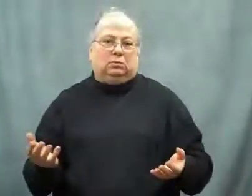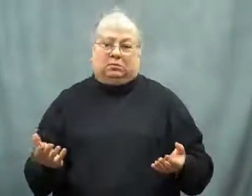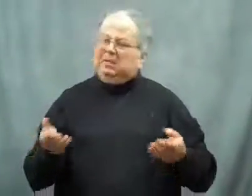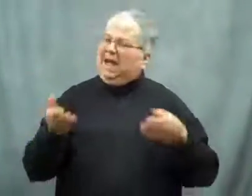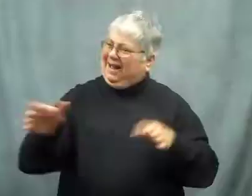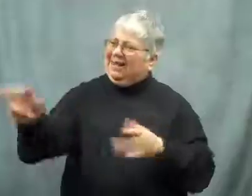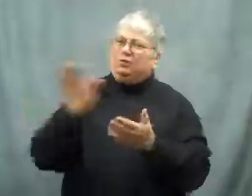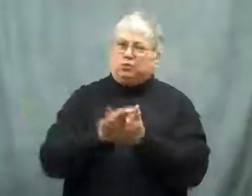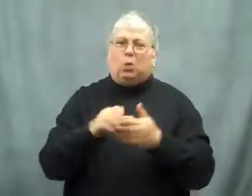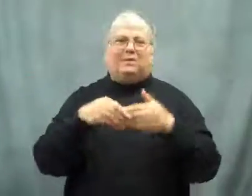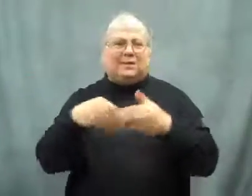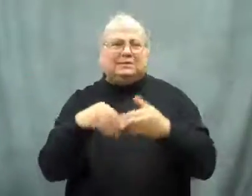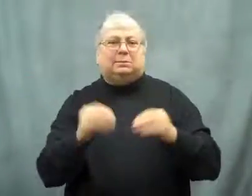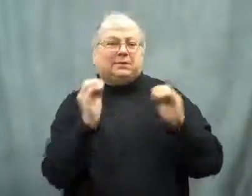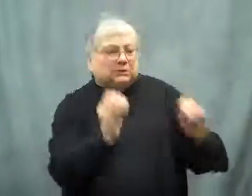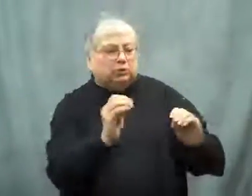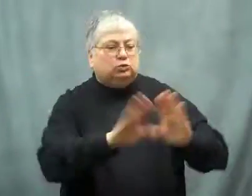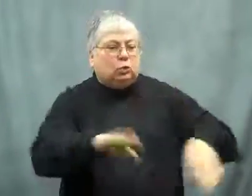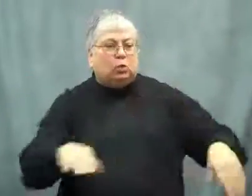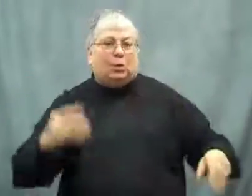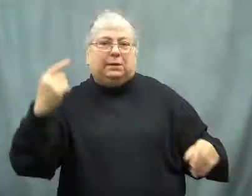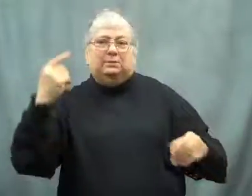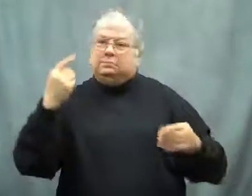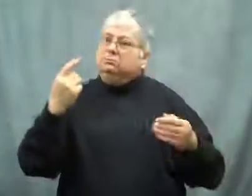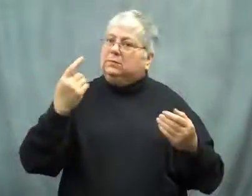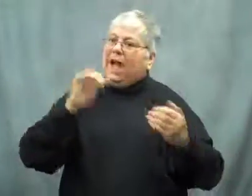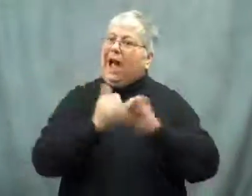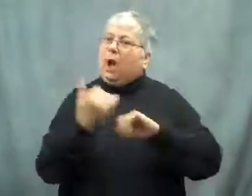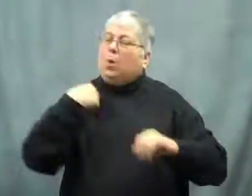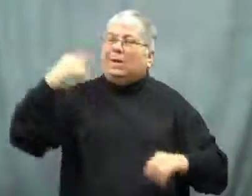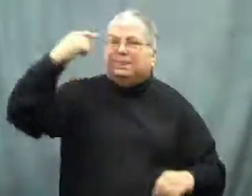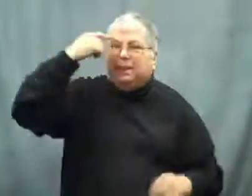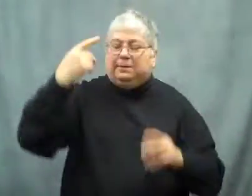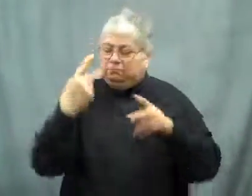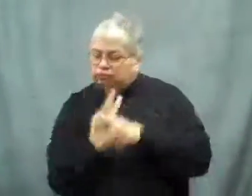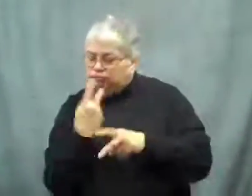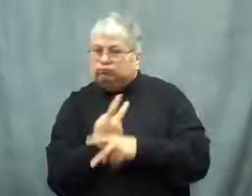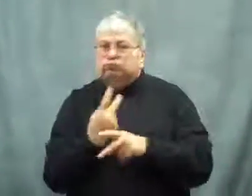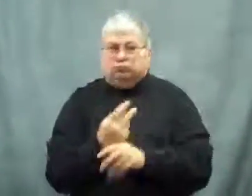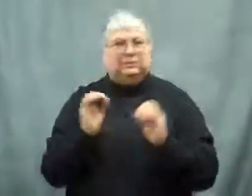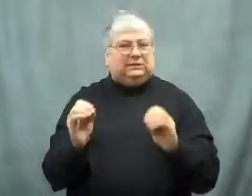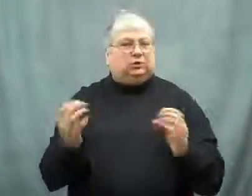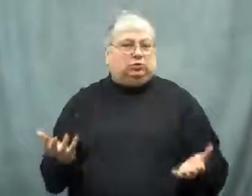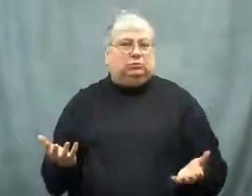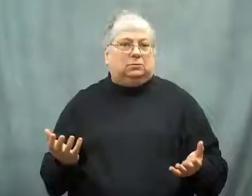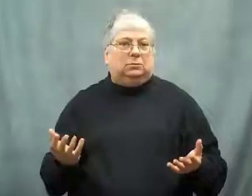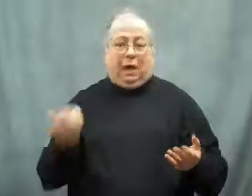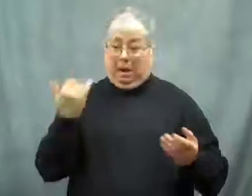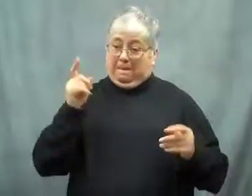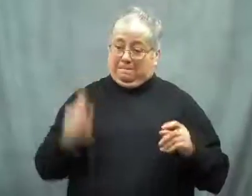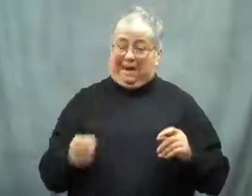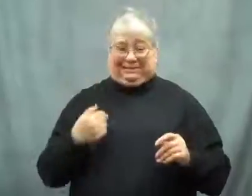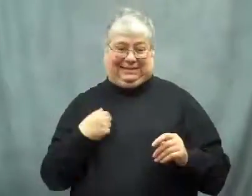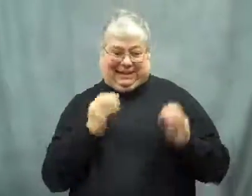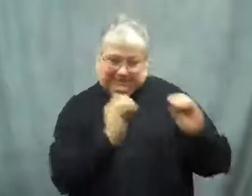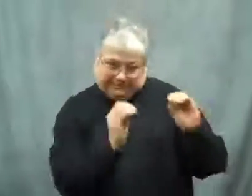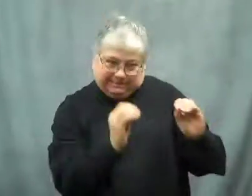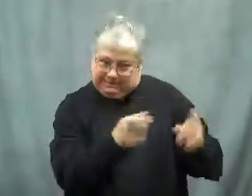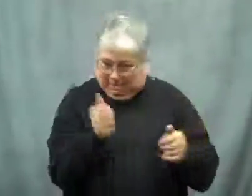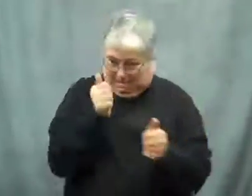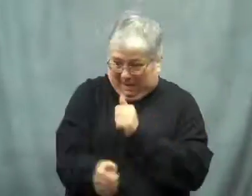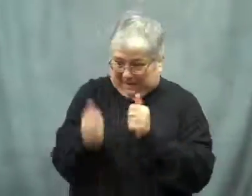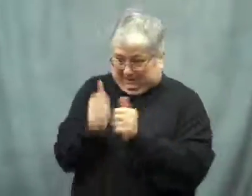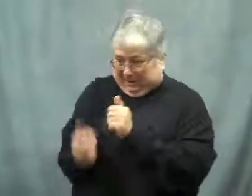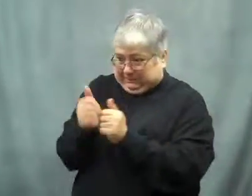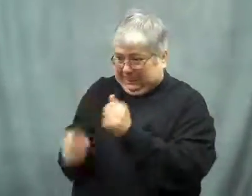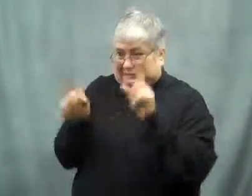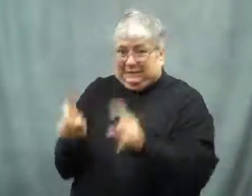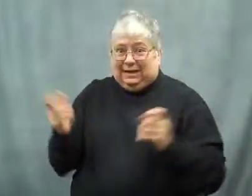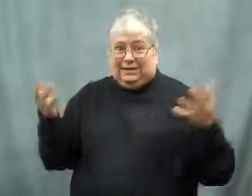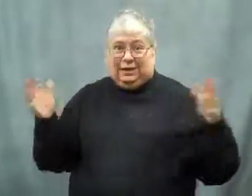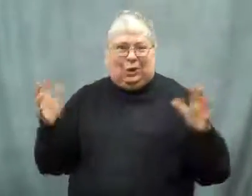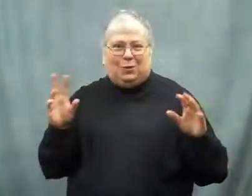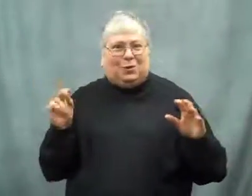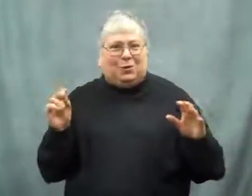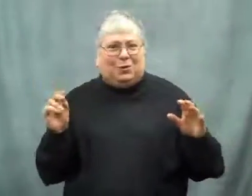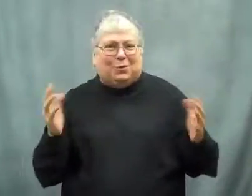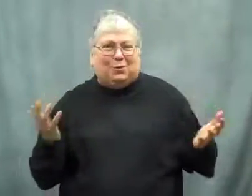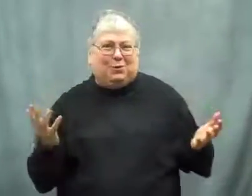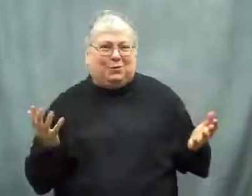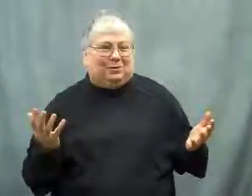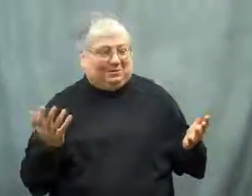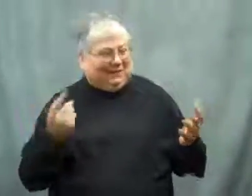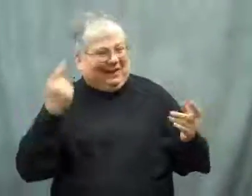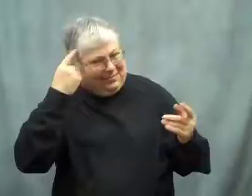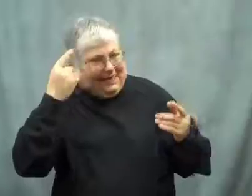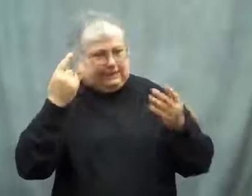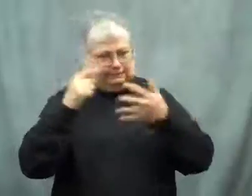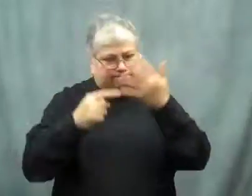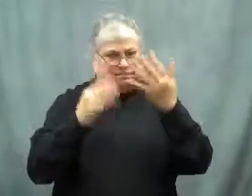He wants schools to be flexible in teaching children thinking skills.